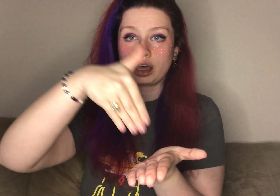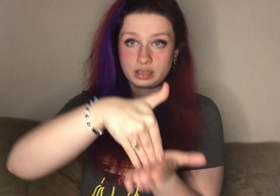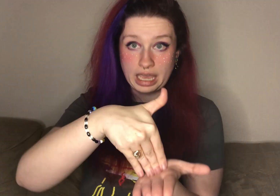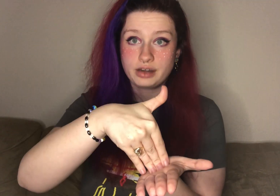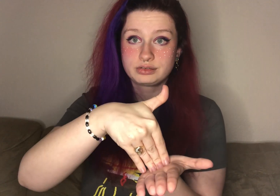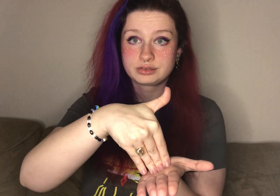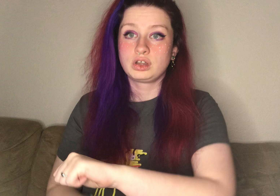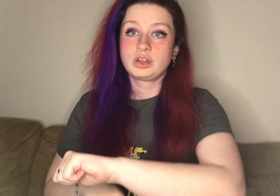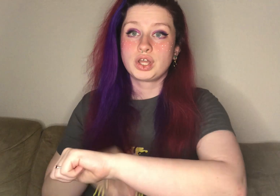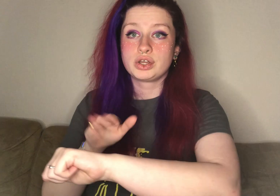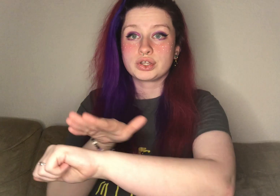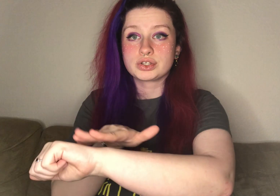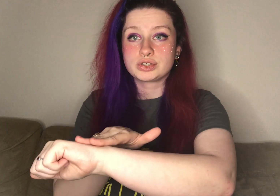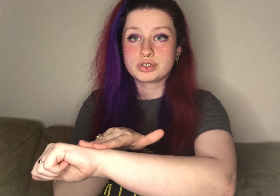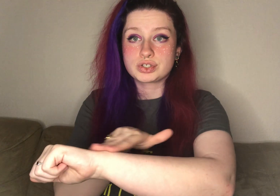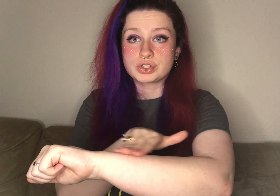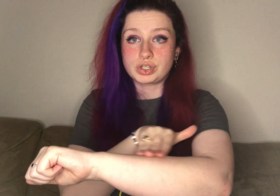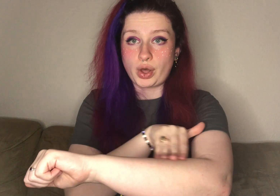again slow